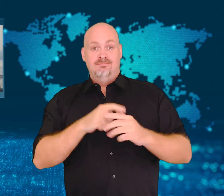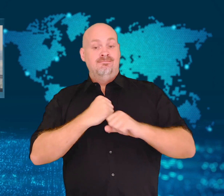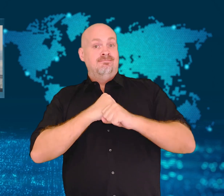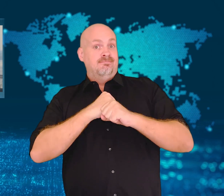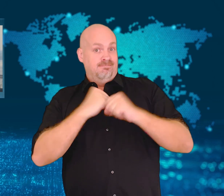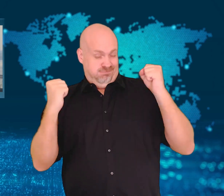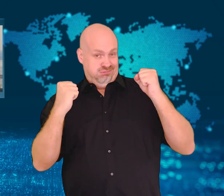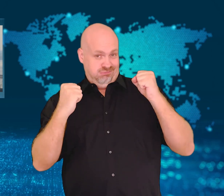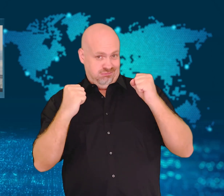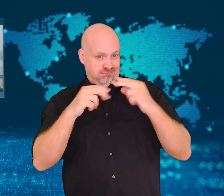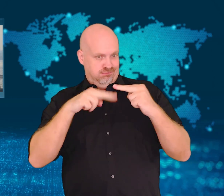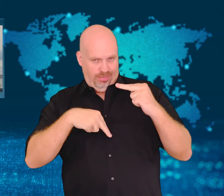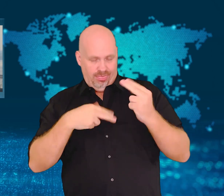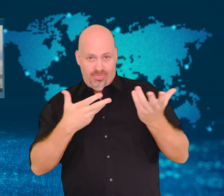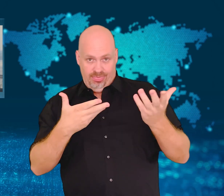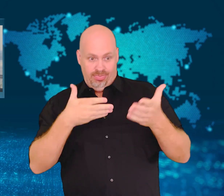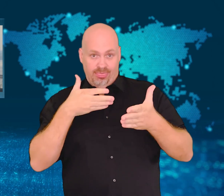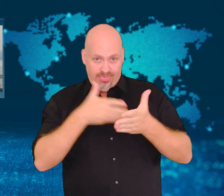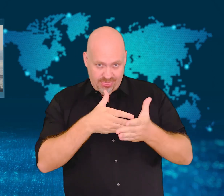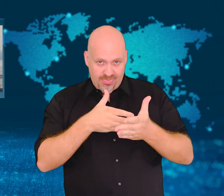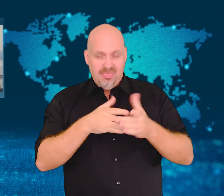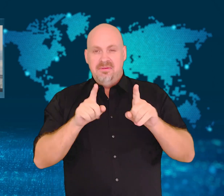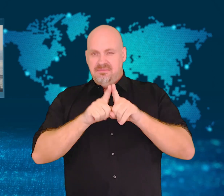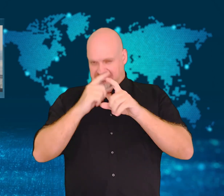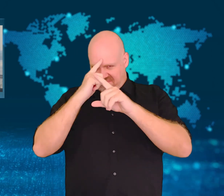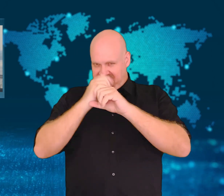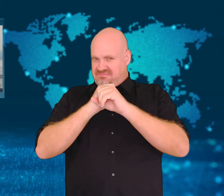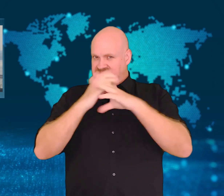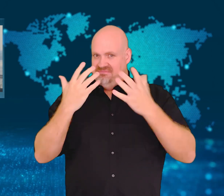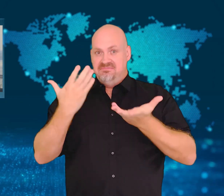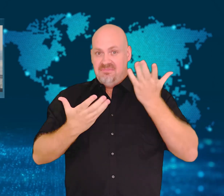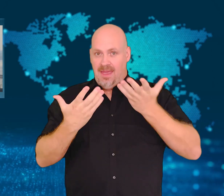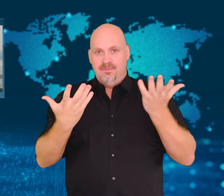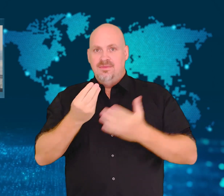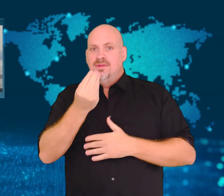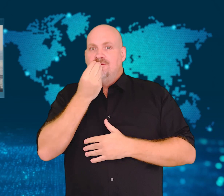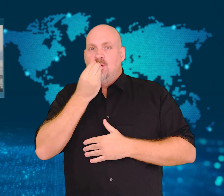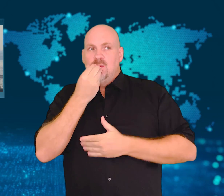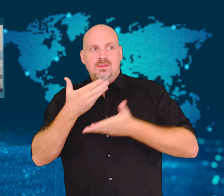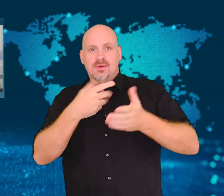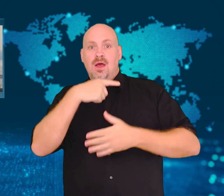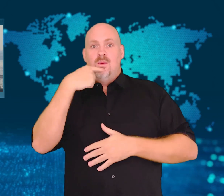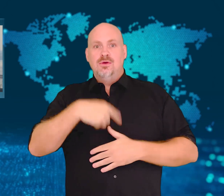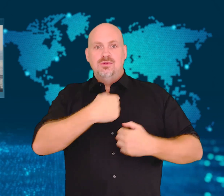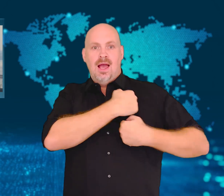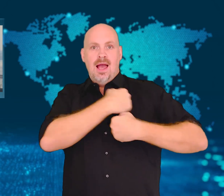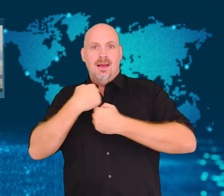It is expected that the blast may also disrupt food being delivered to